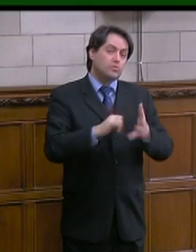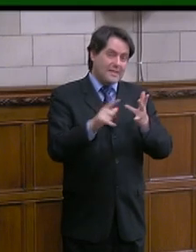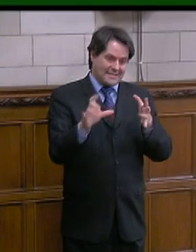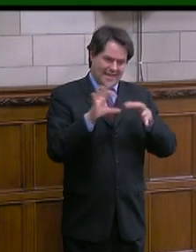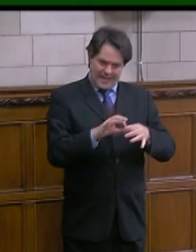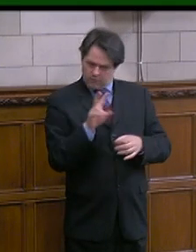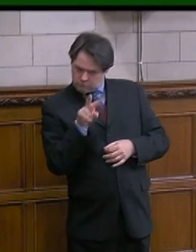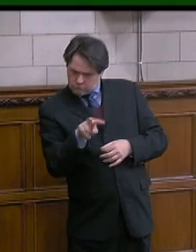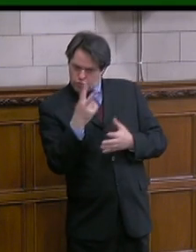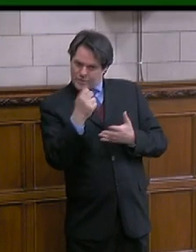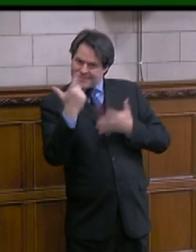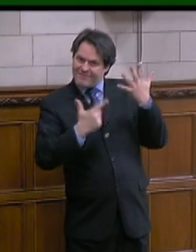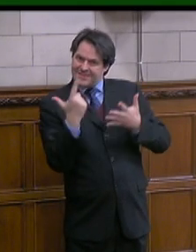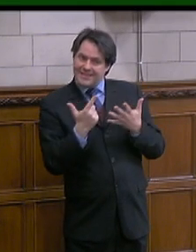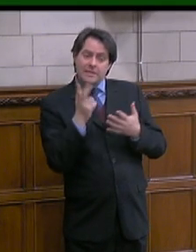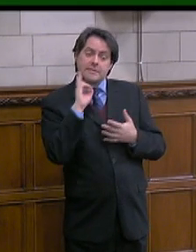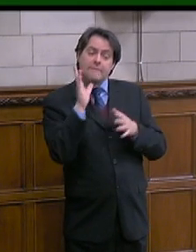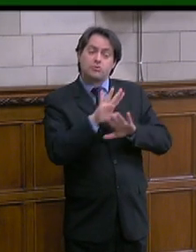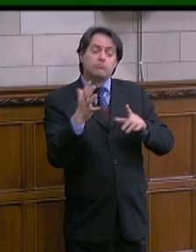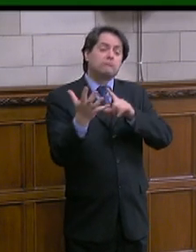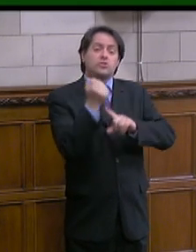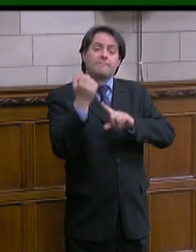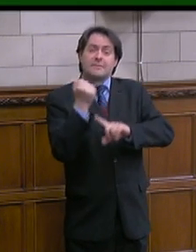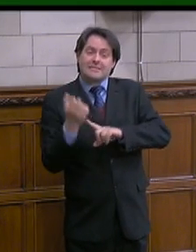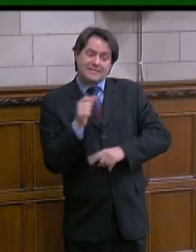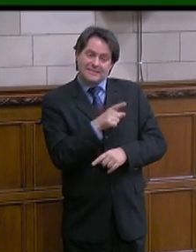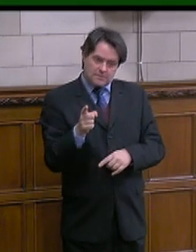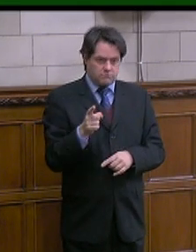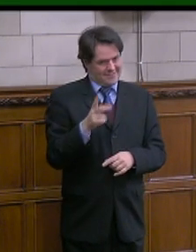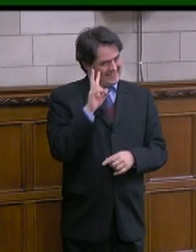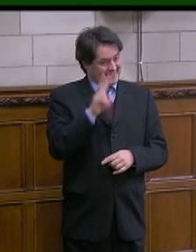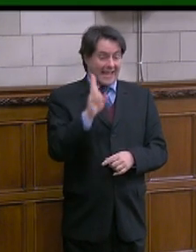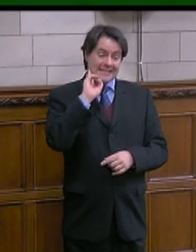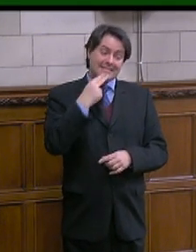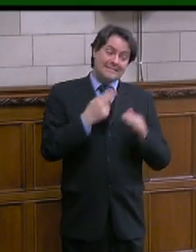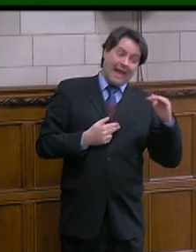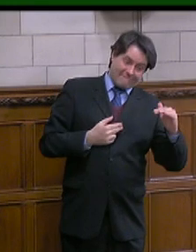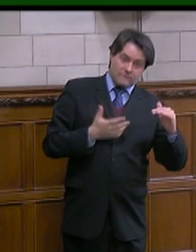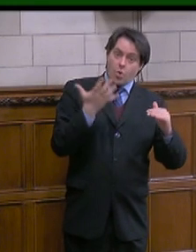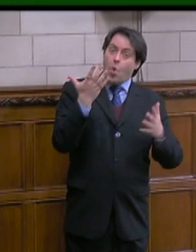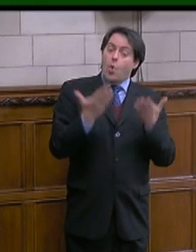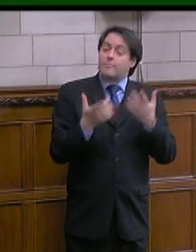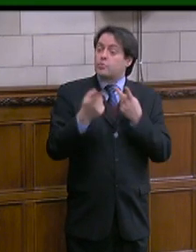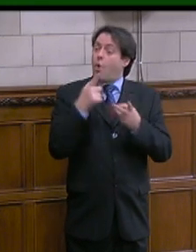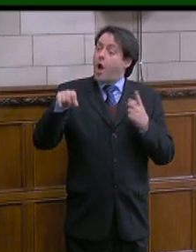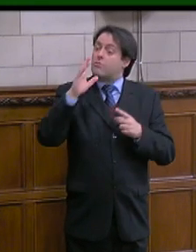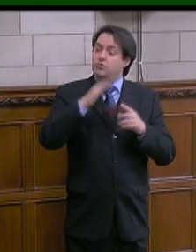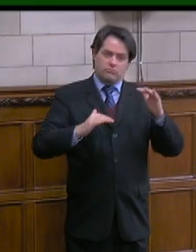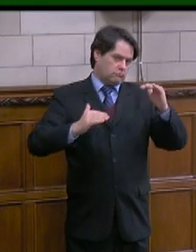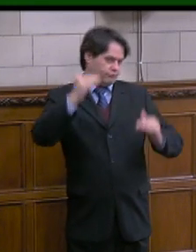in 2017 shows that deaf children continue to underachieve throughout their education